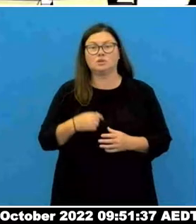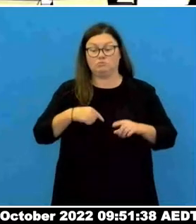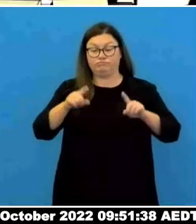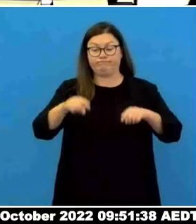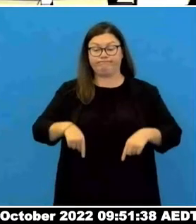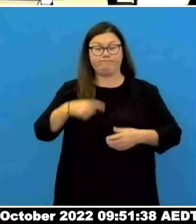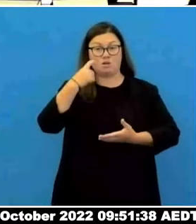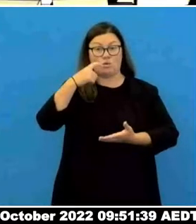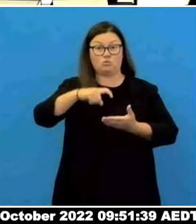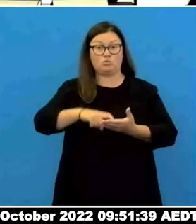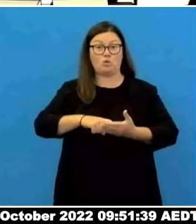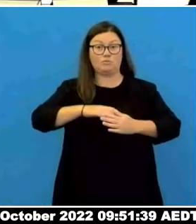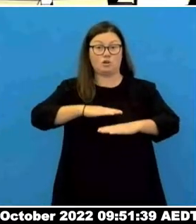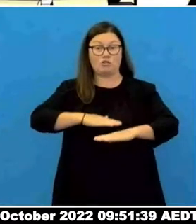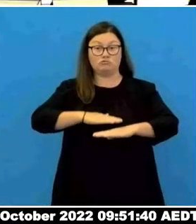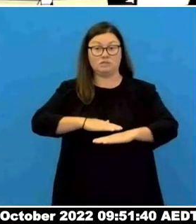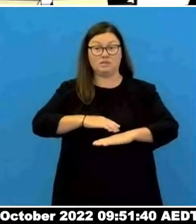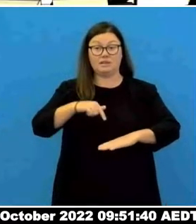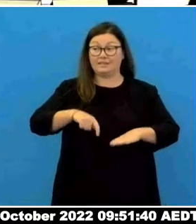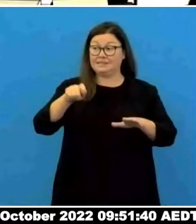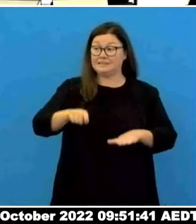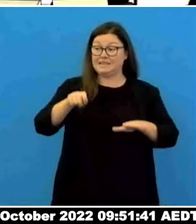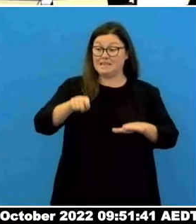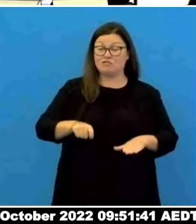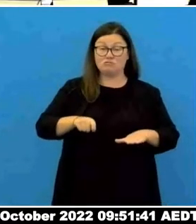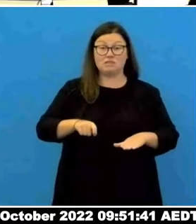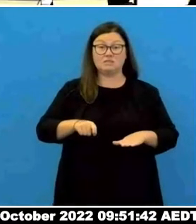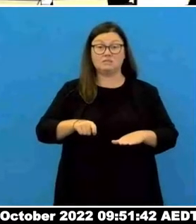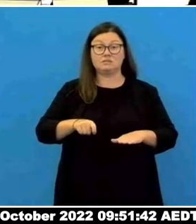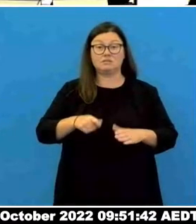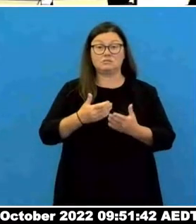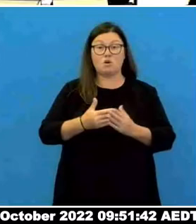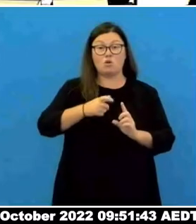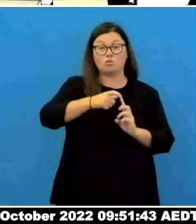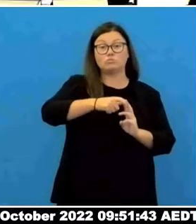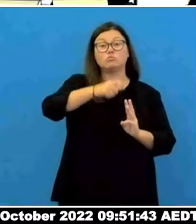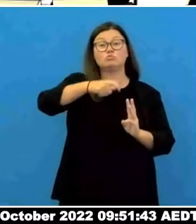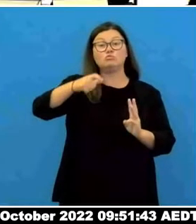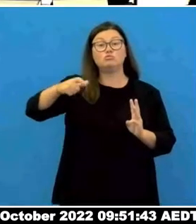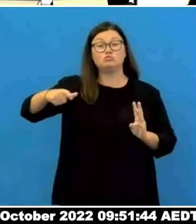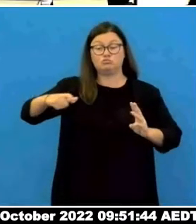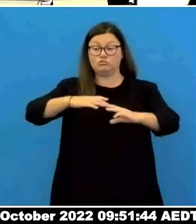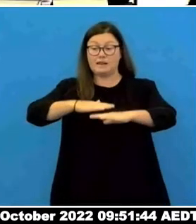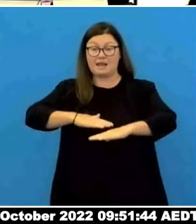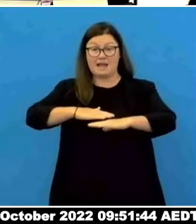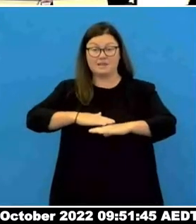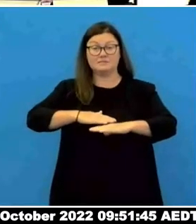This hearing is being held on the lands of the Wurundjeri people of the Kulin Nation, and we wish to acknowledge them